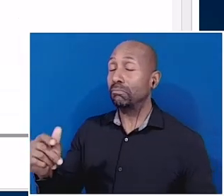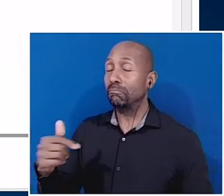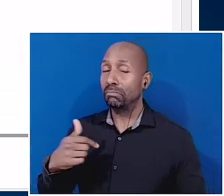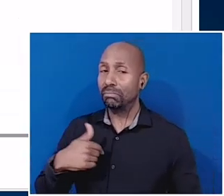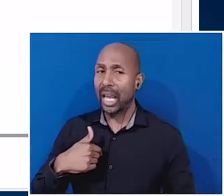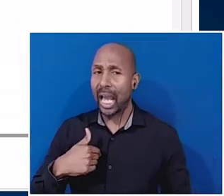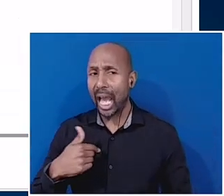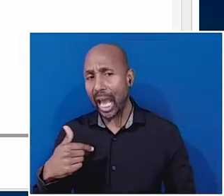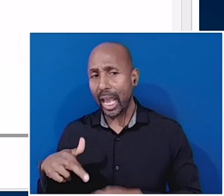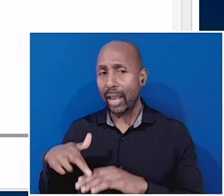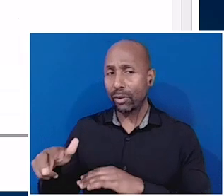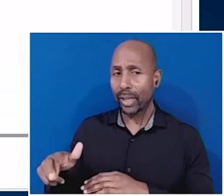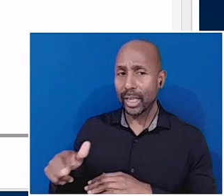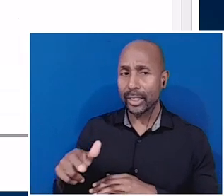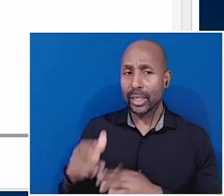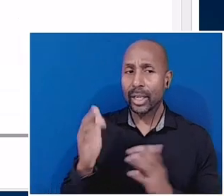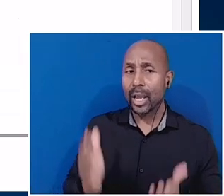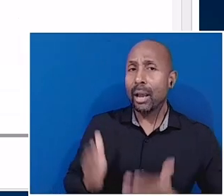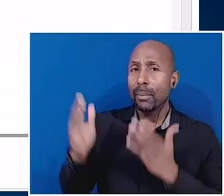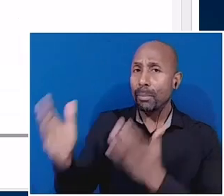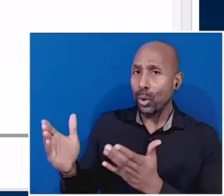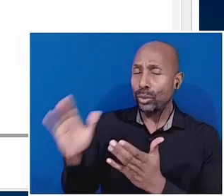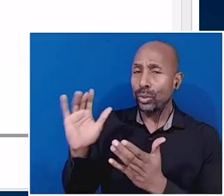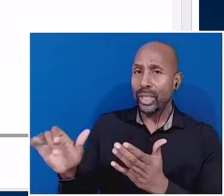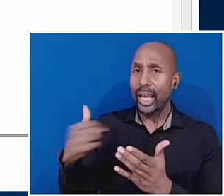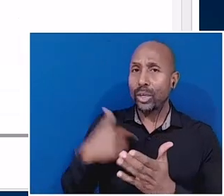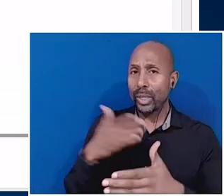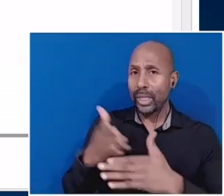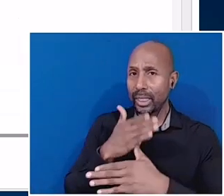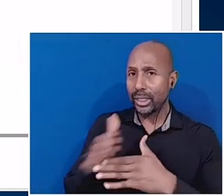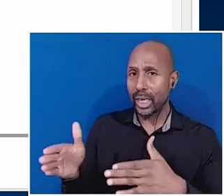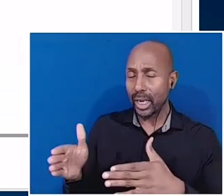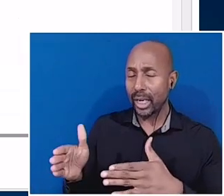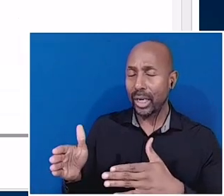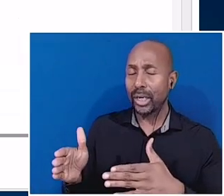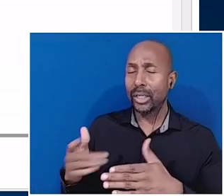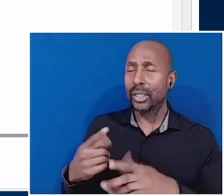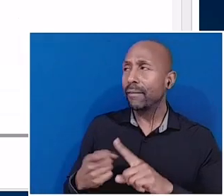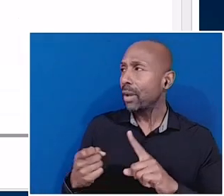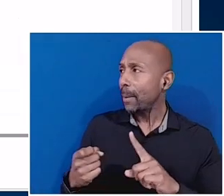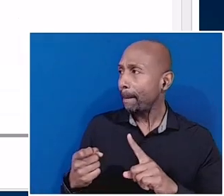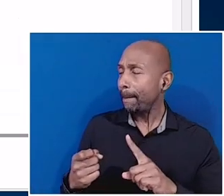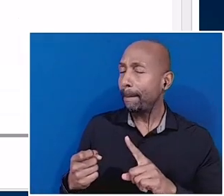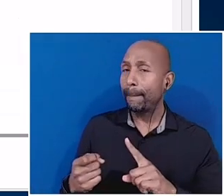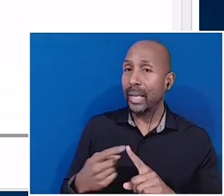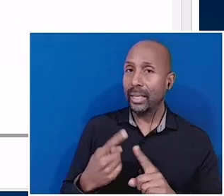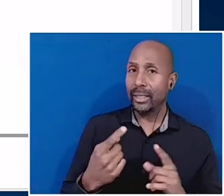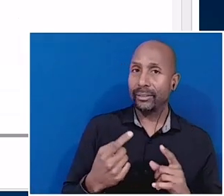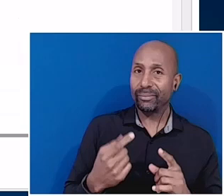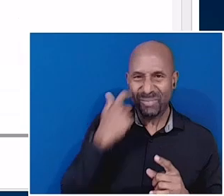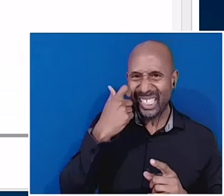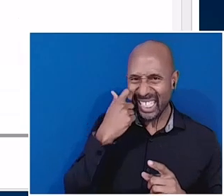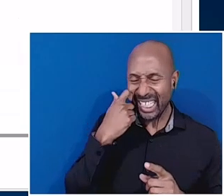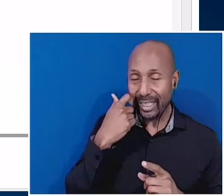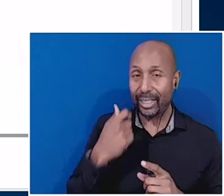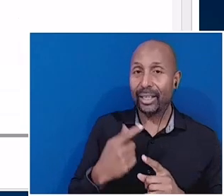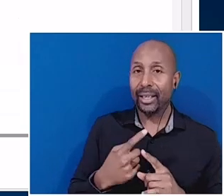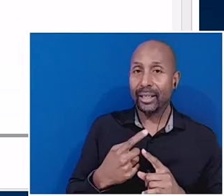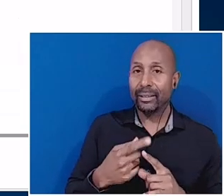proposal that was shared between last session and this session, you know, you